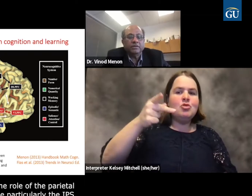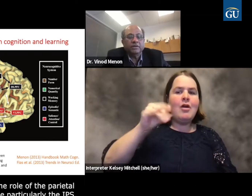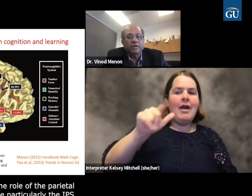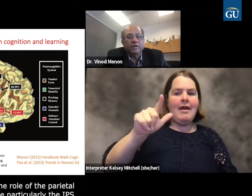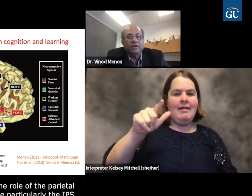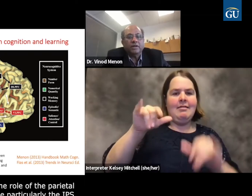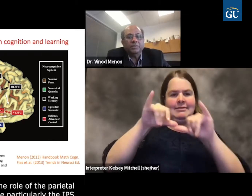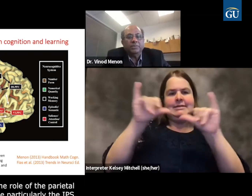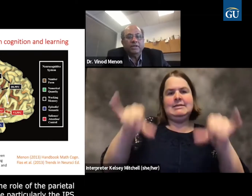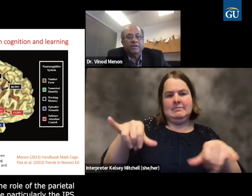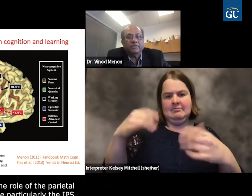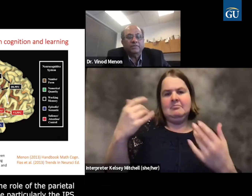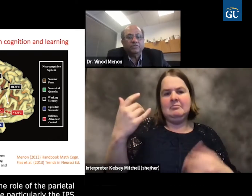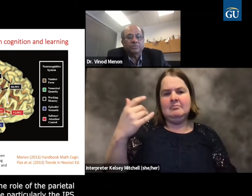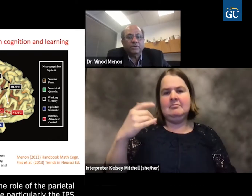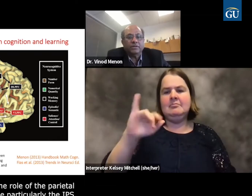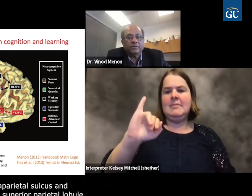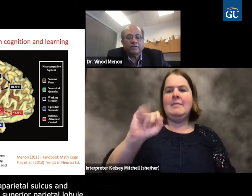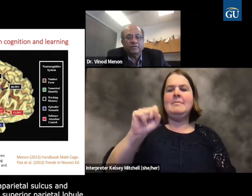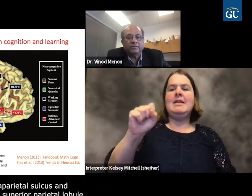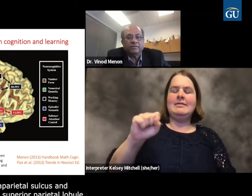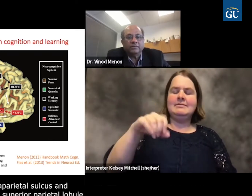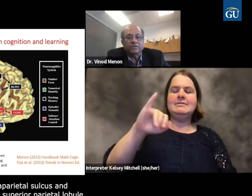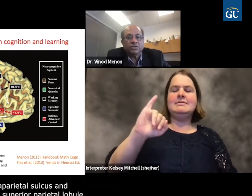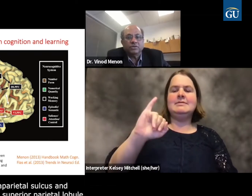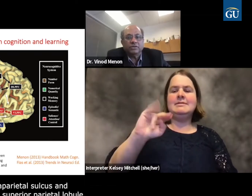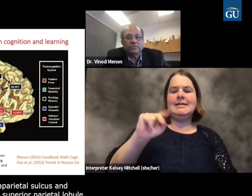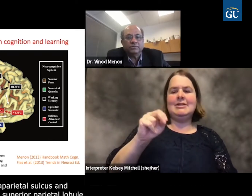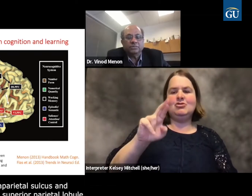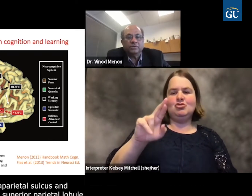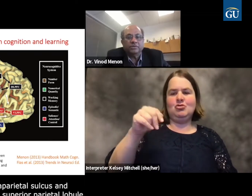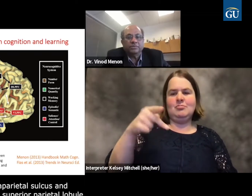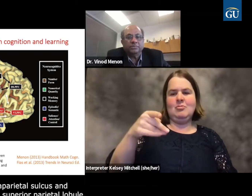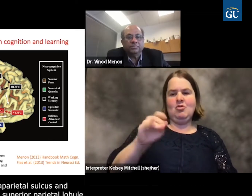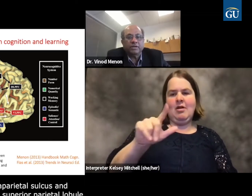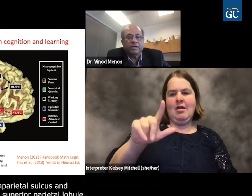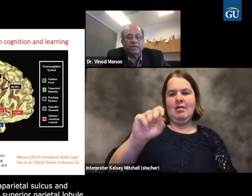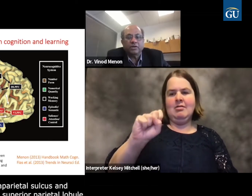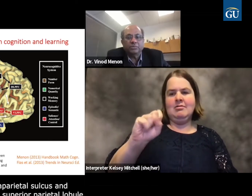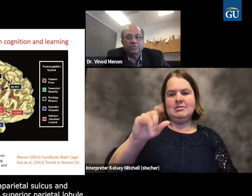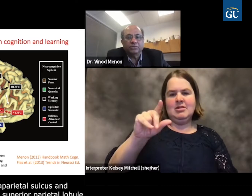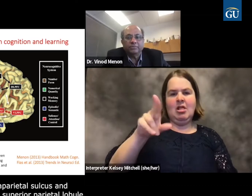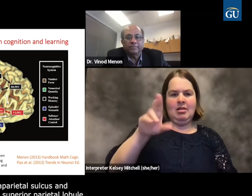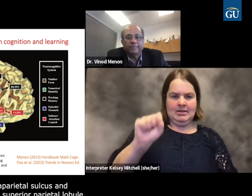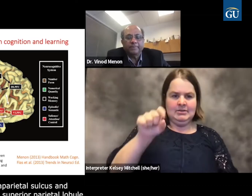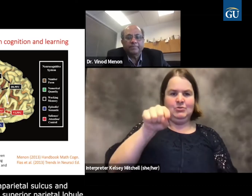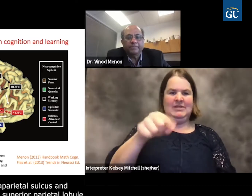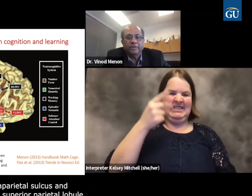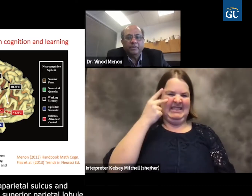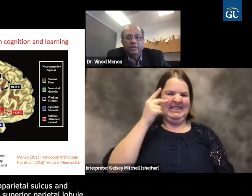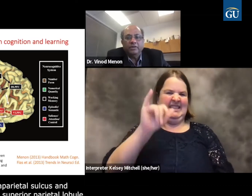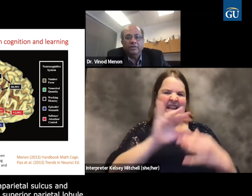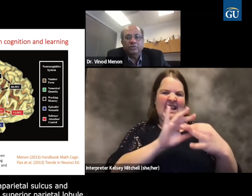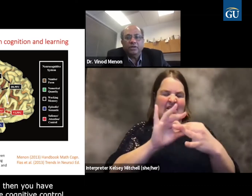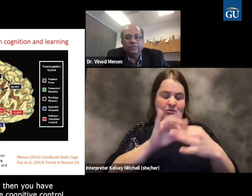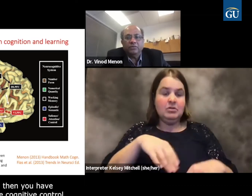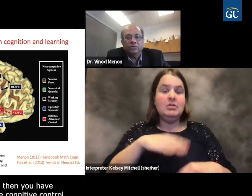particularly the ips the intraparietal sulcus and the